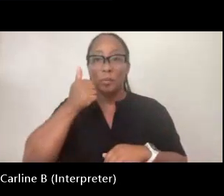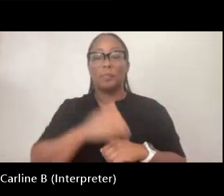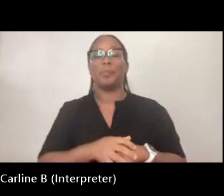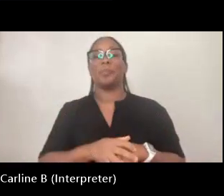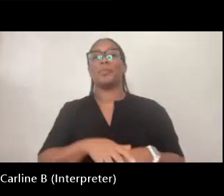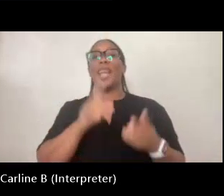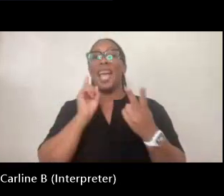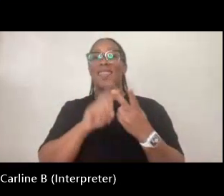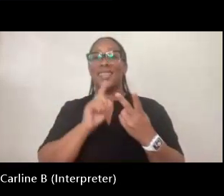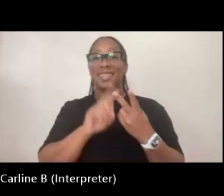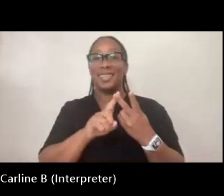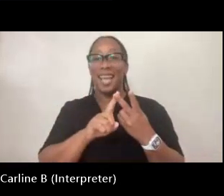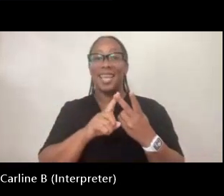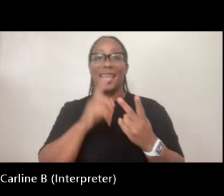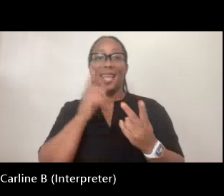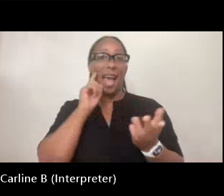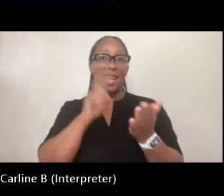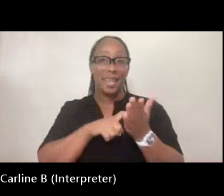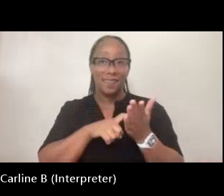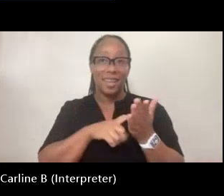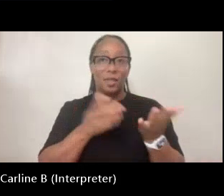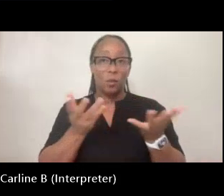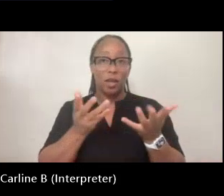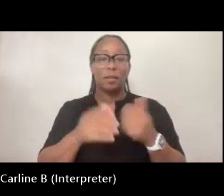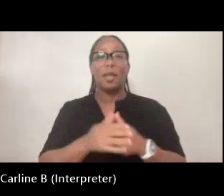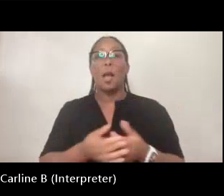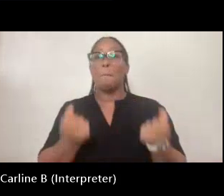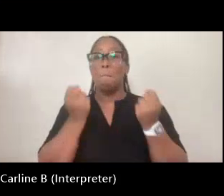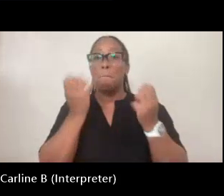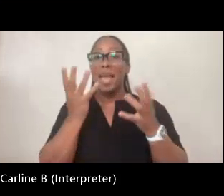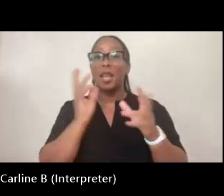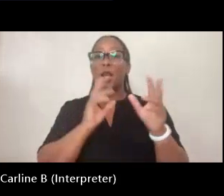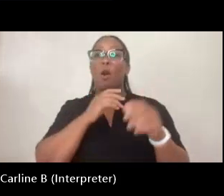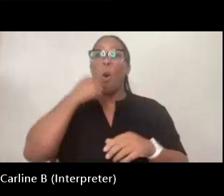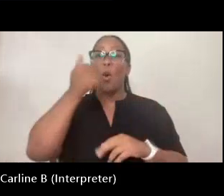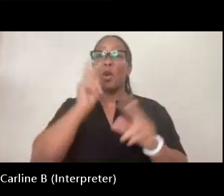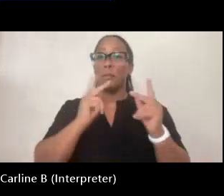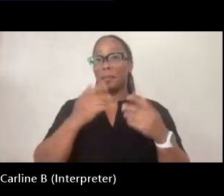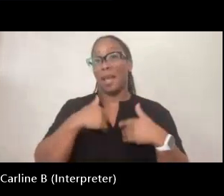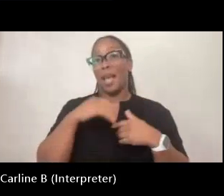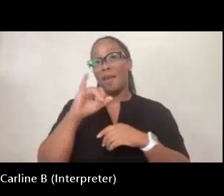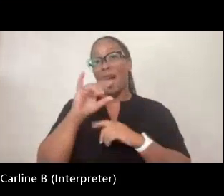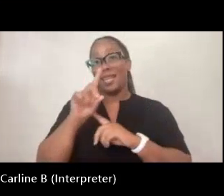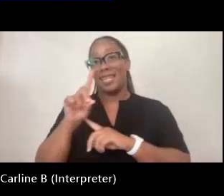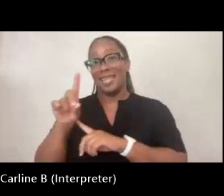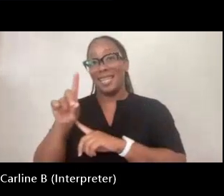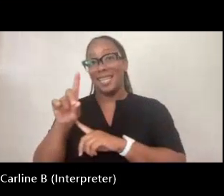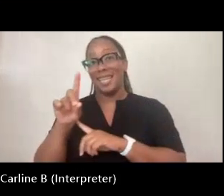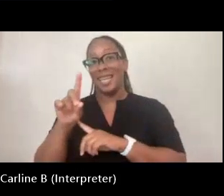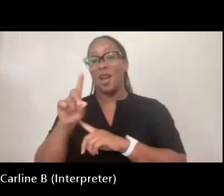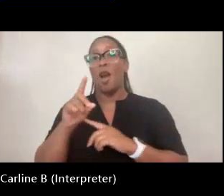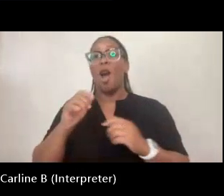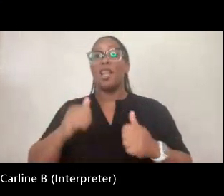And the second pain point that they identified was that many older, many people with Idddd are out living their caregivers.